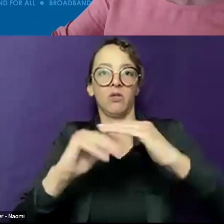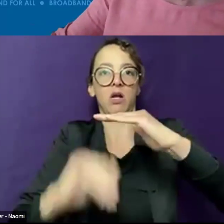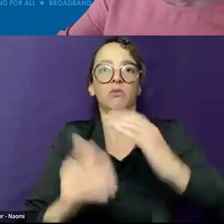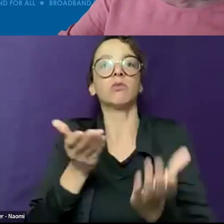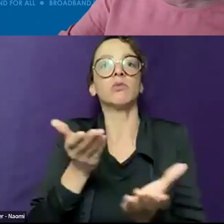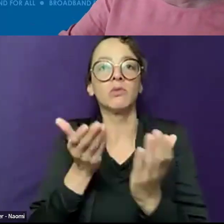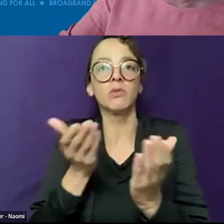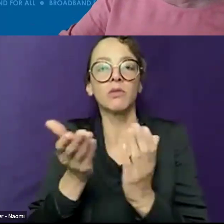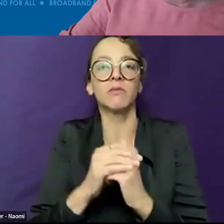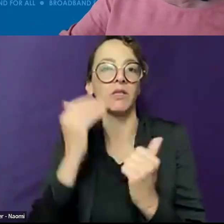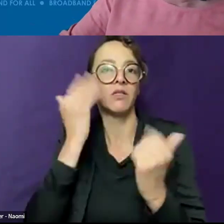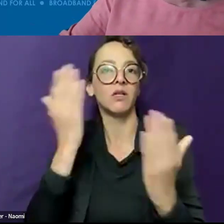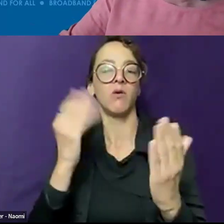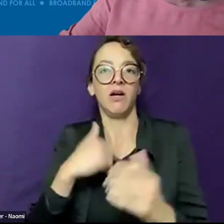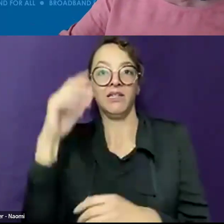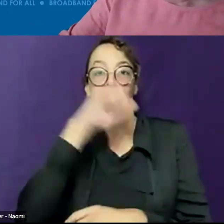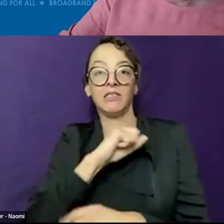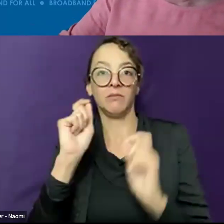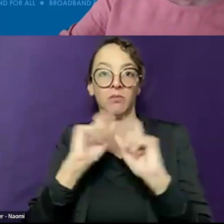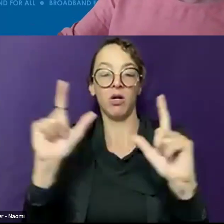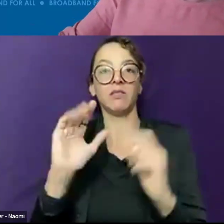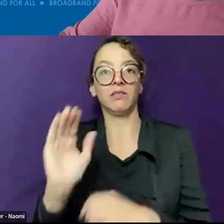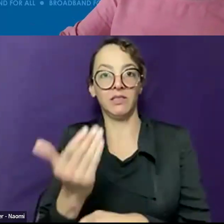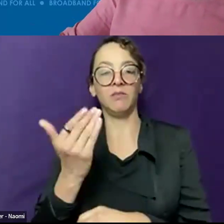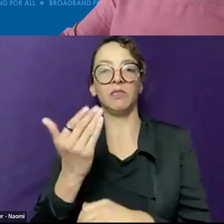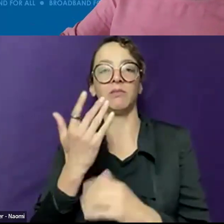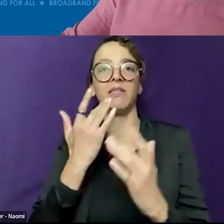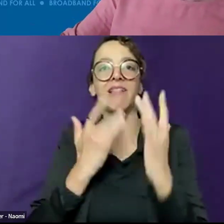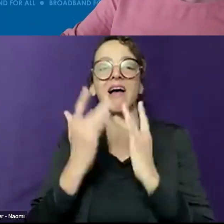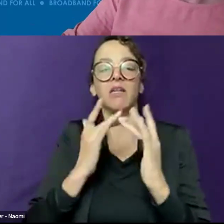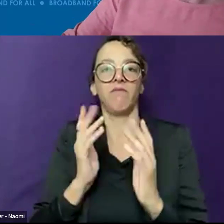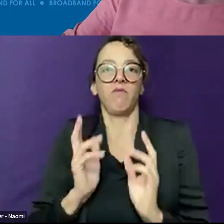know, and I guess I'm just surprised that there's just seems to be a lack of urgency about it.